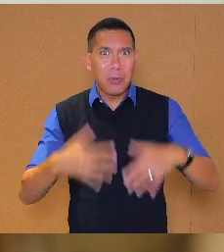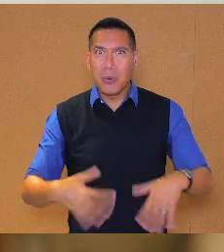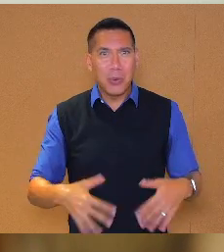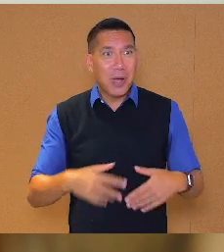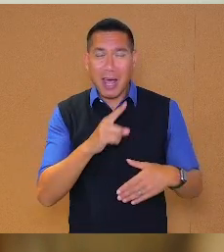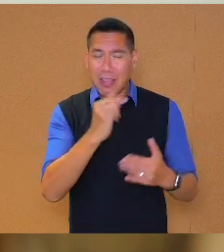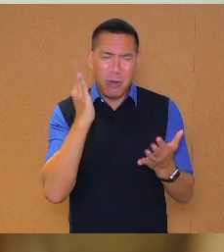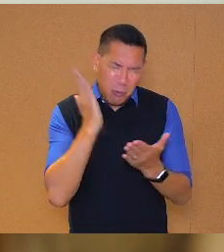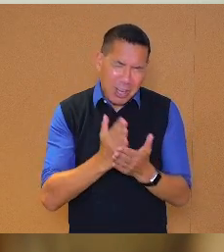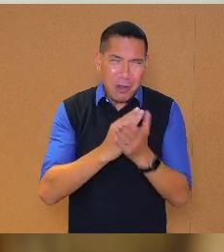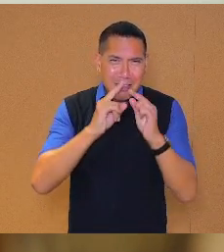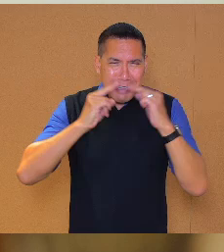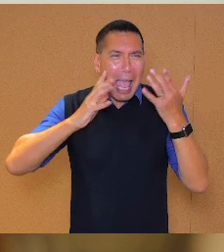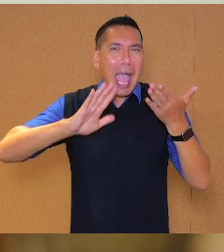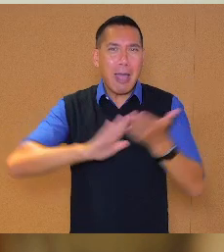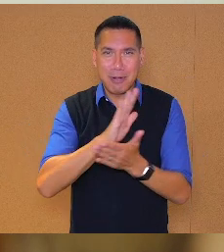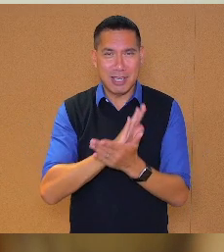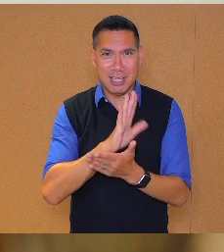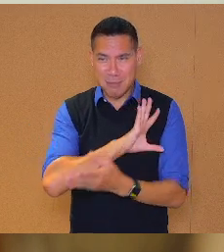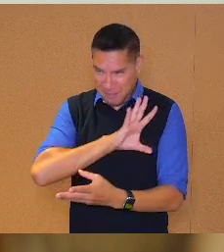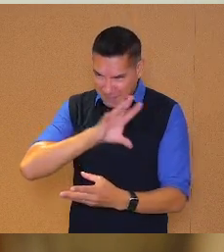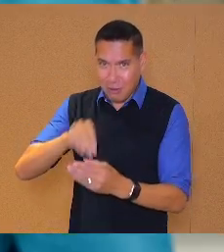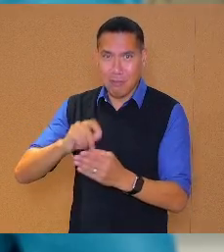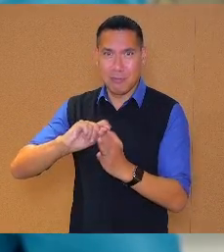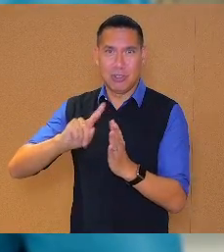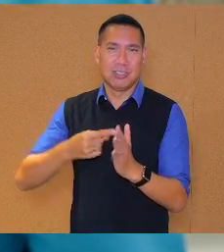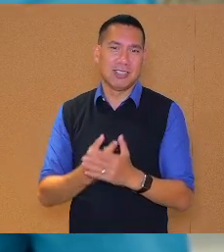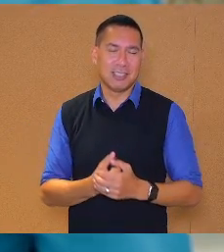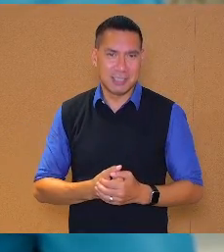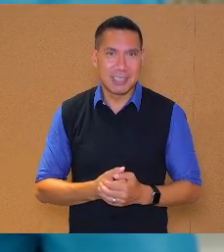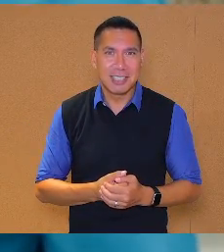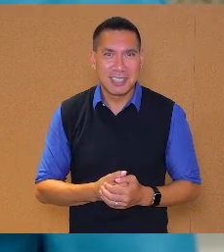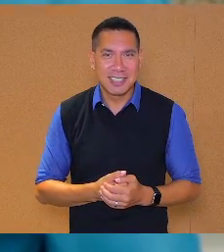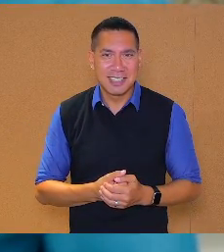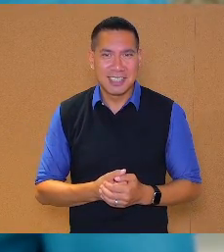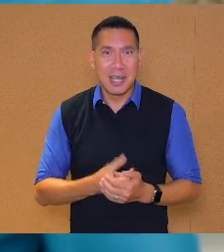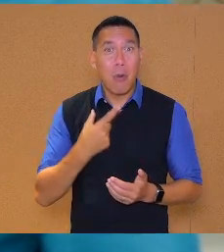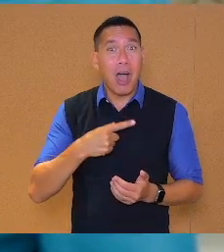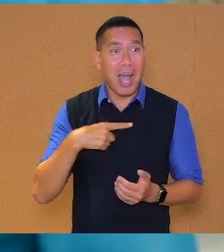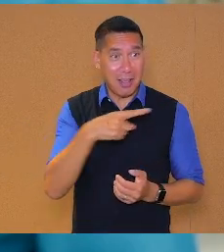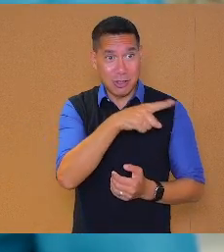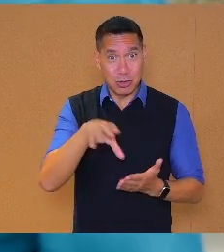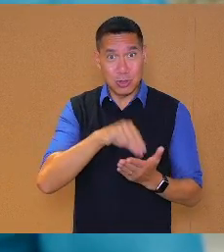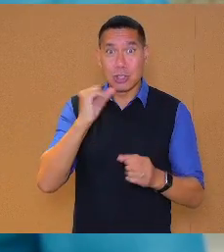be part of the project. Creating something that they